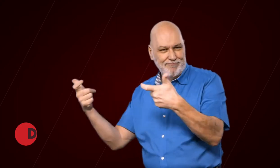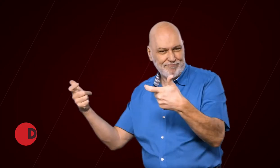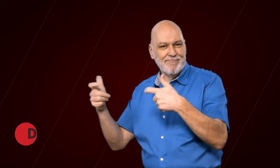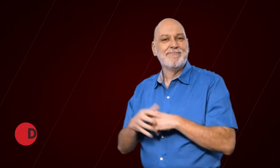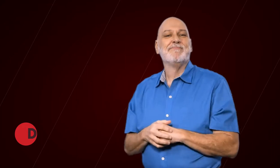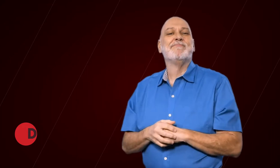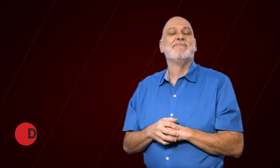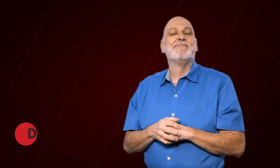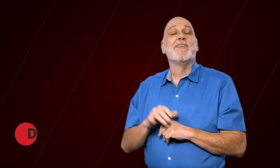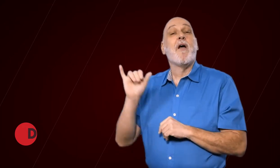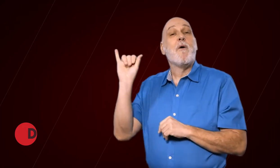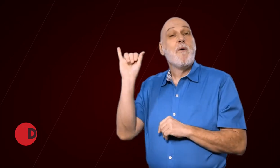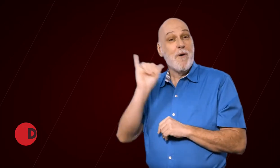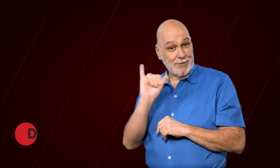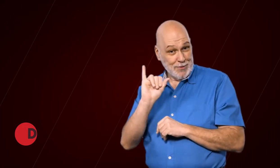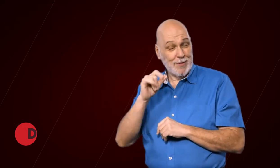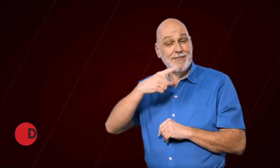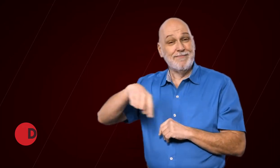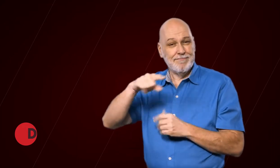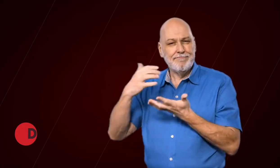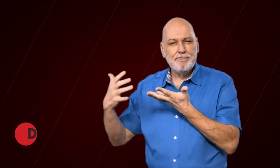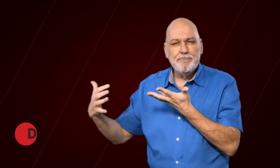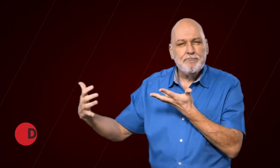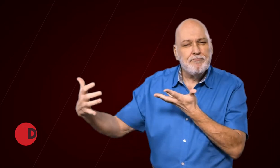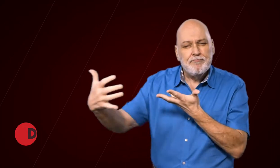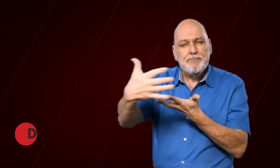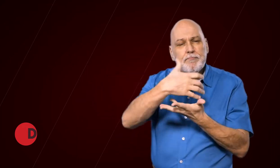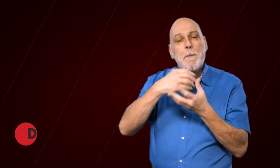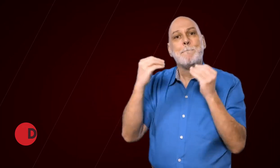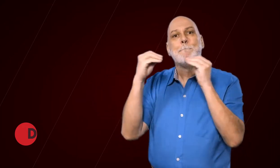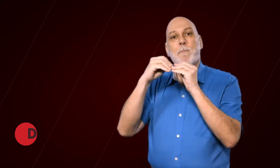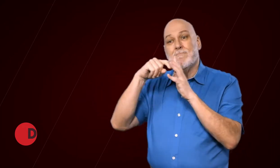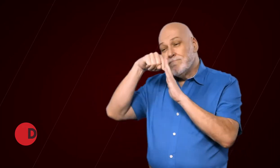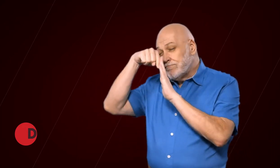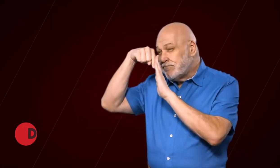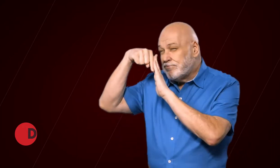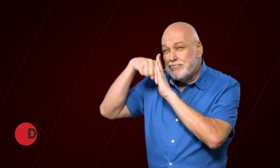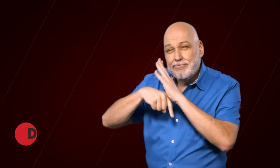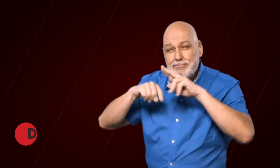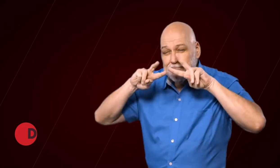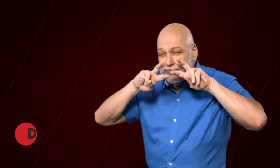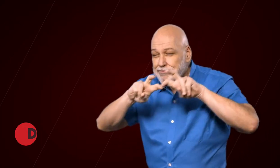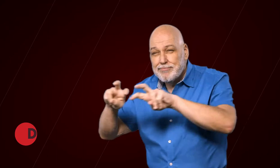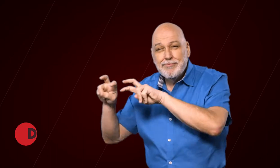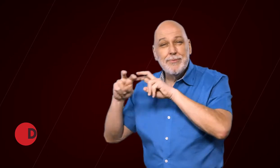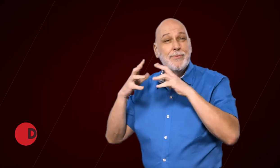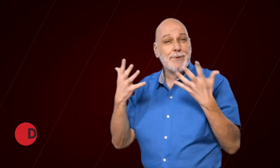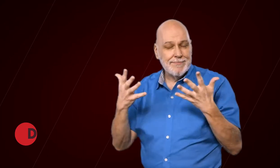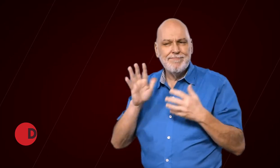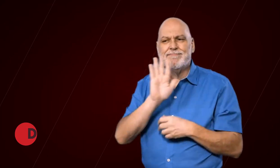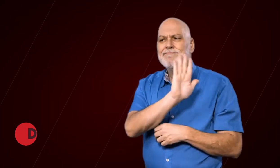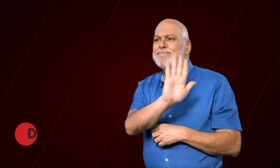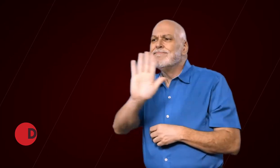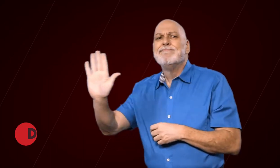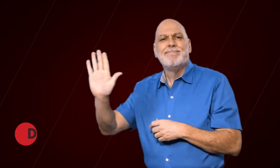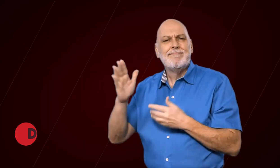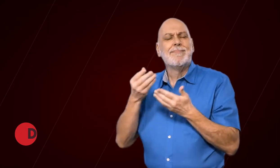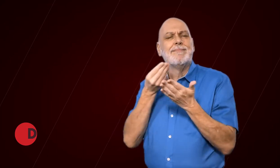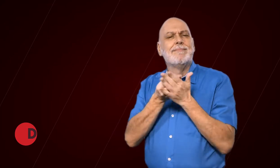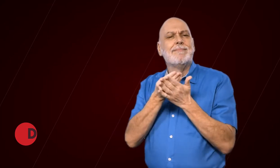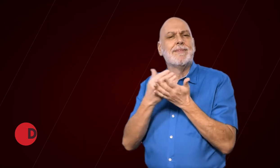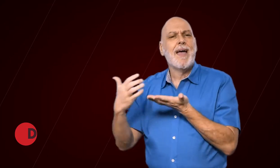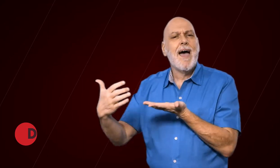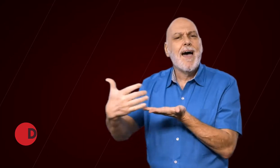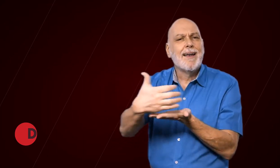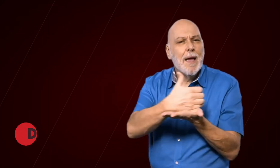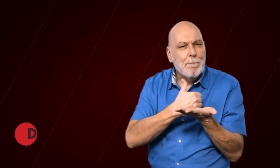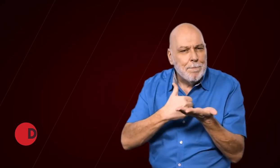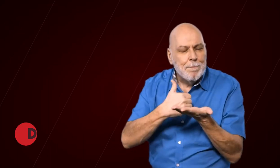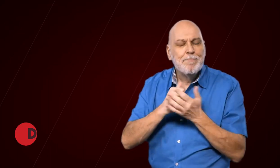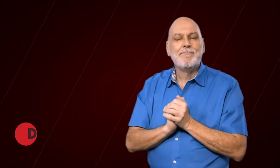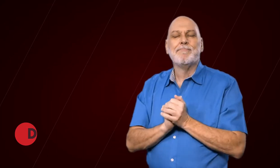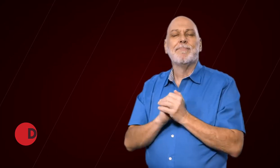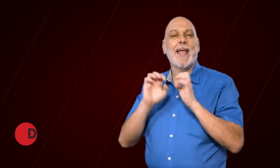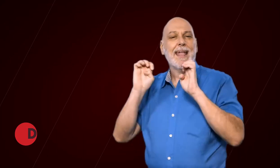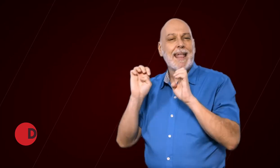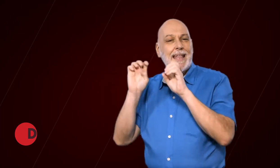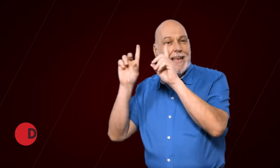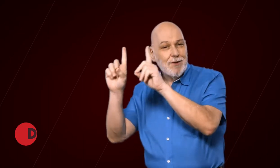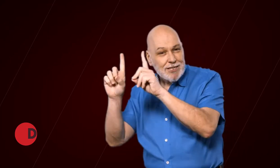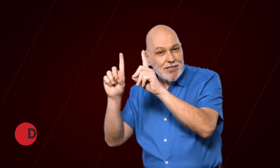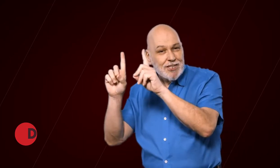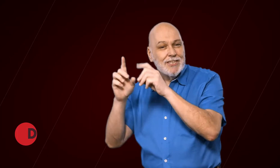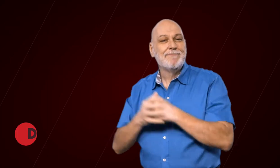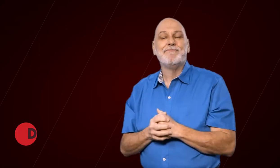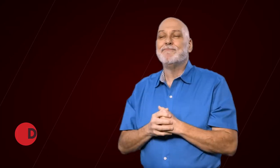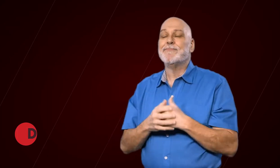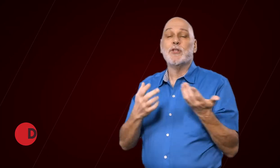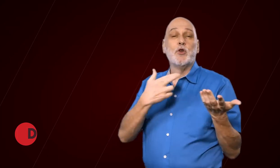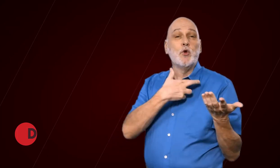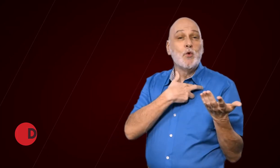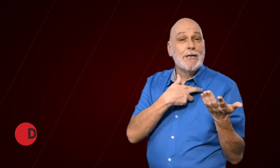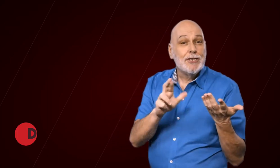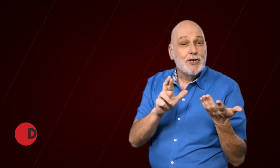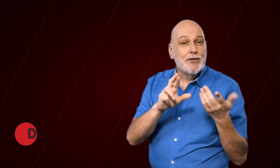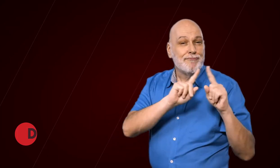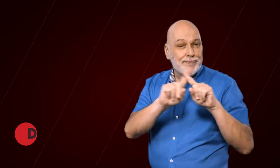education, religion, ethnic or cultural origins,